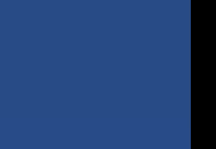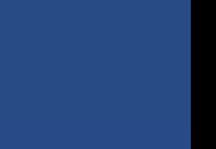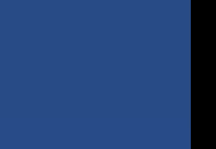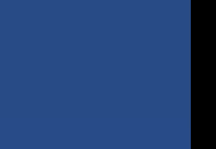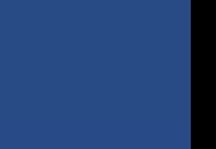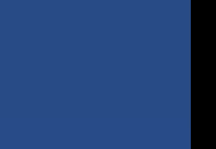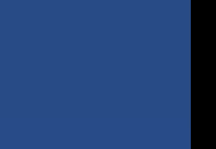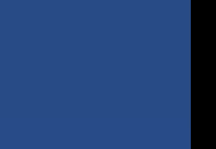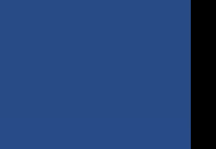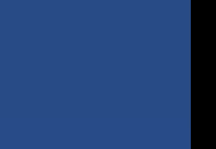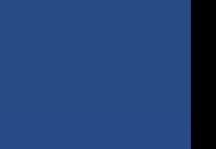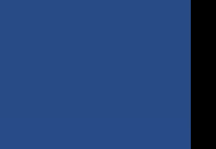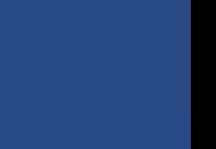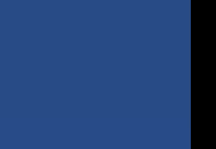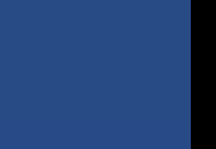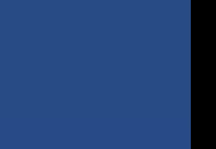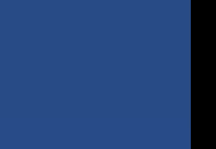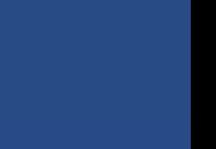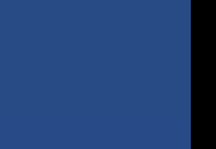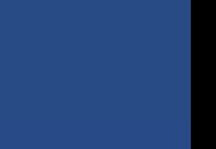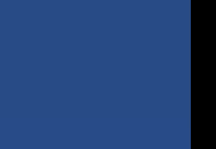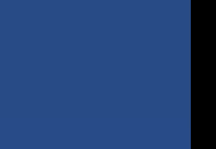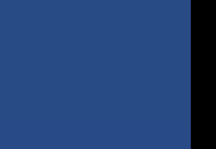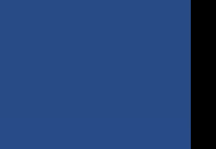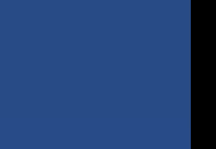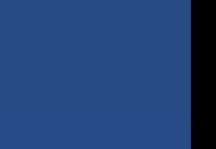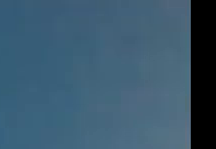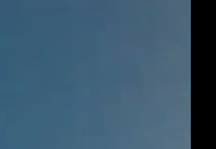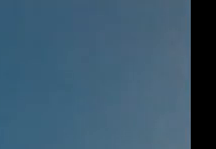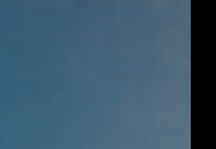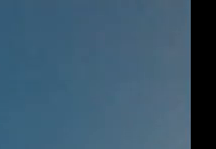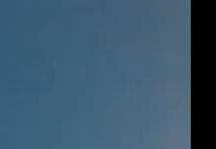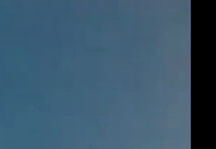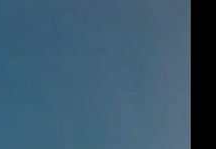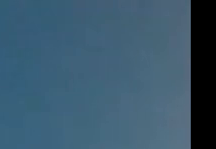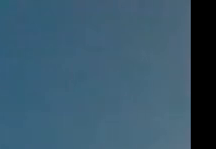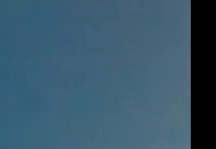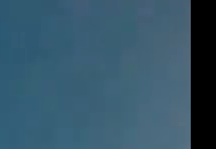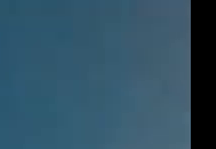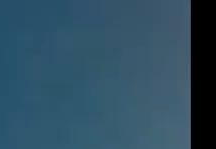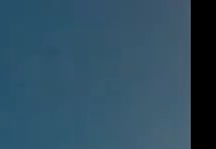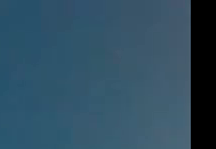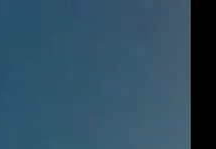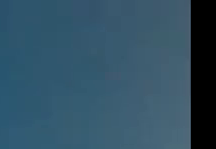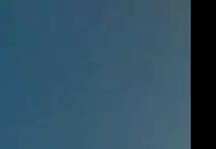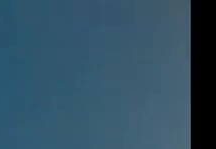needed to live and operate more justly in this world.